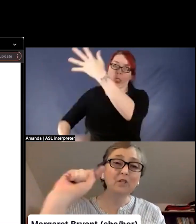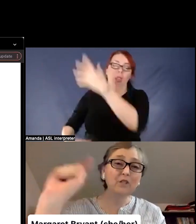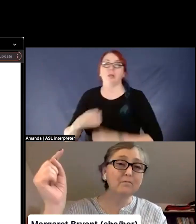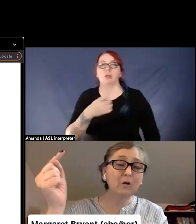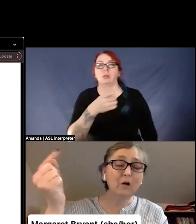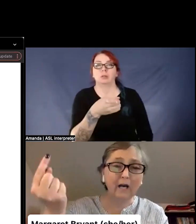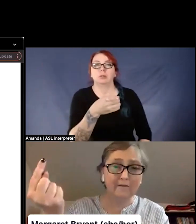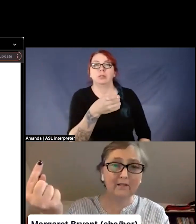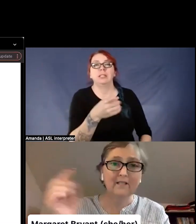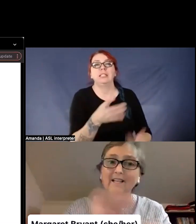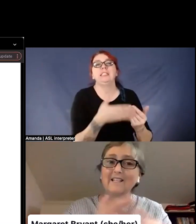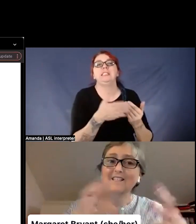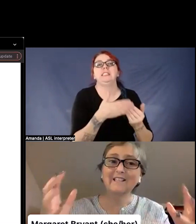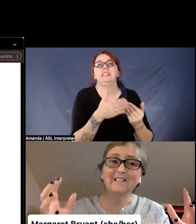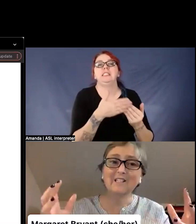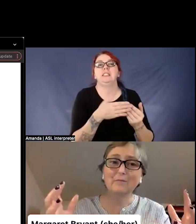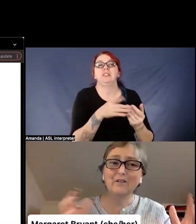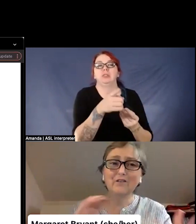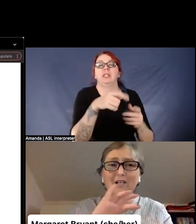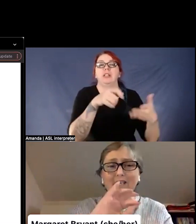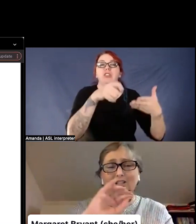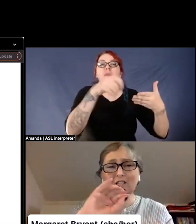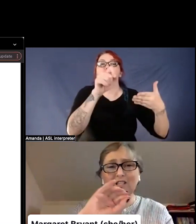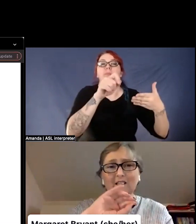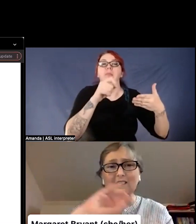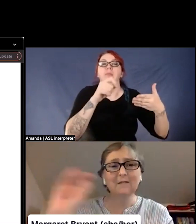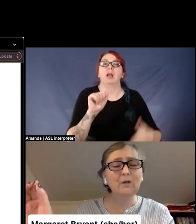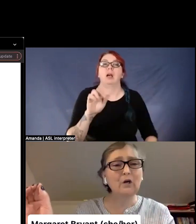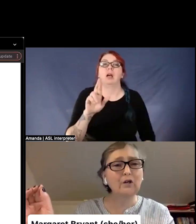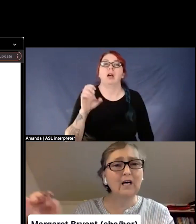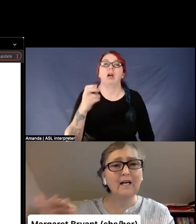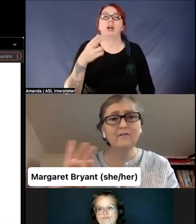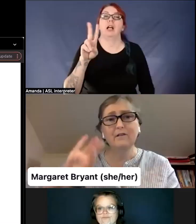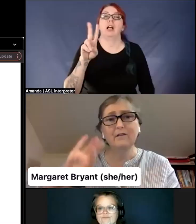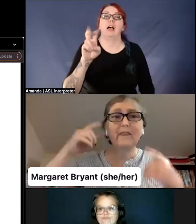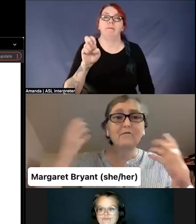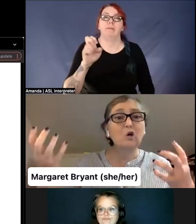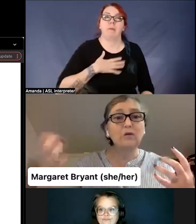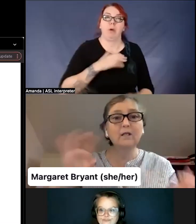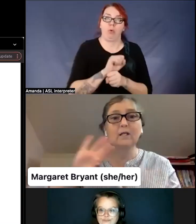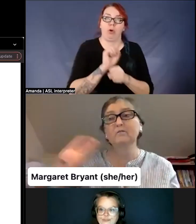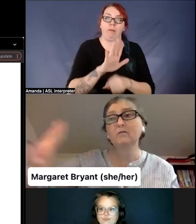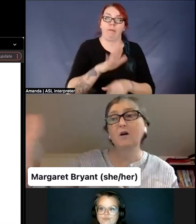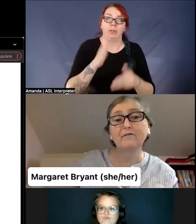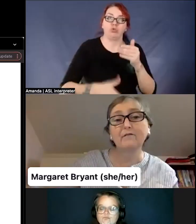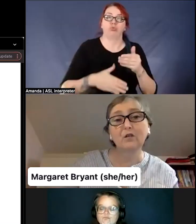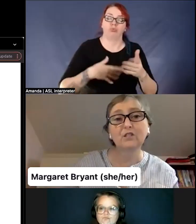just archive it. It doesn't disappear. It's just a simple archive. They've noted it, off it goes to